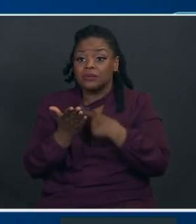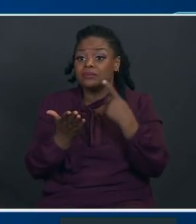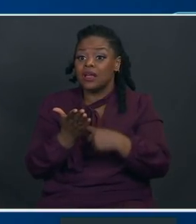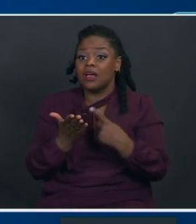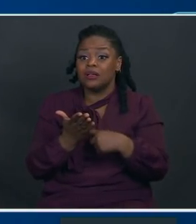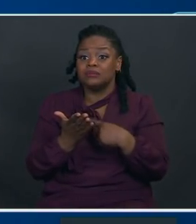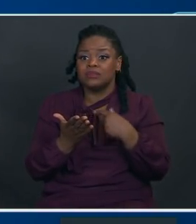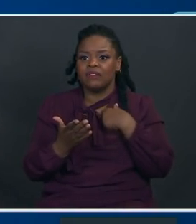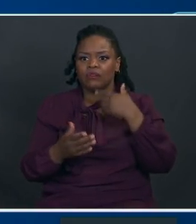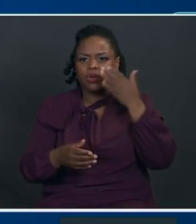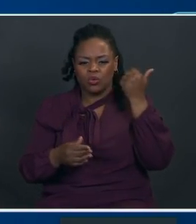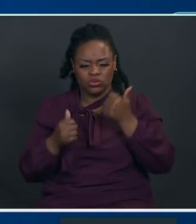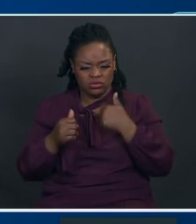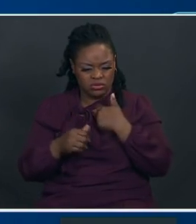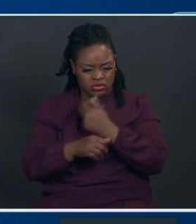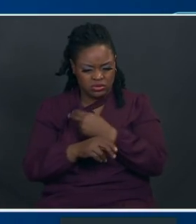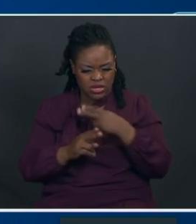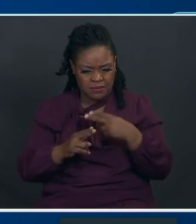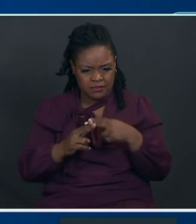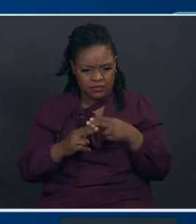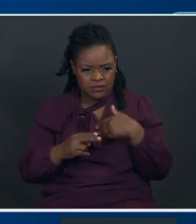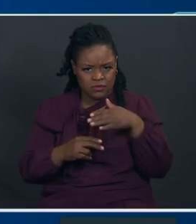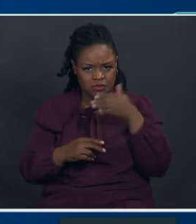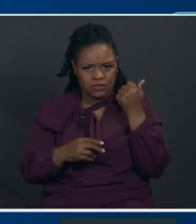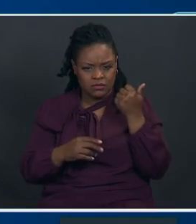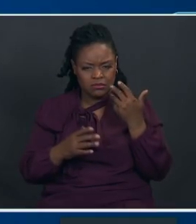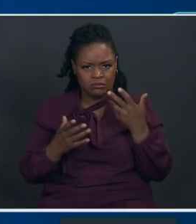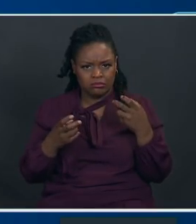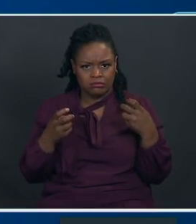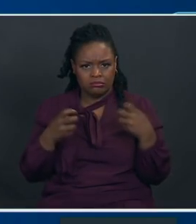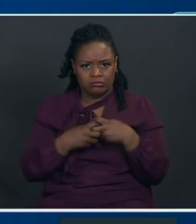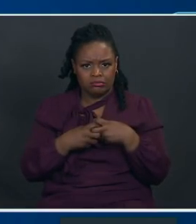In these extremely rare situations, we have said that any available